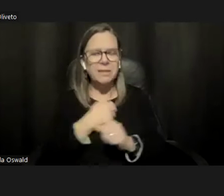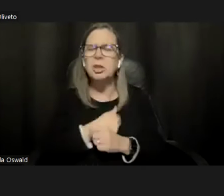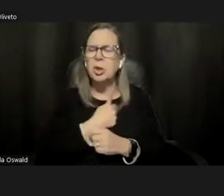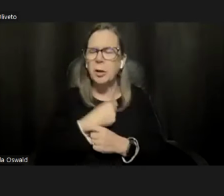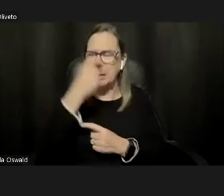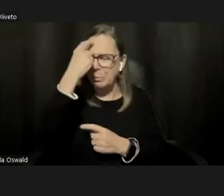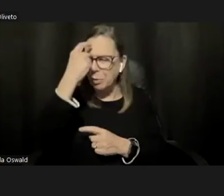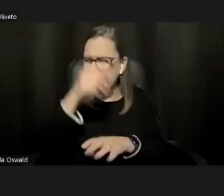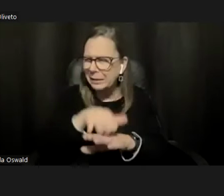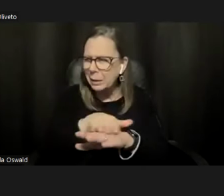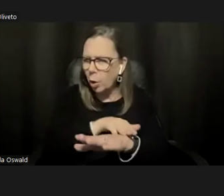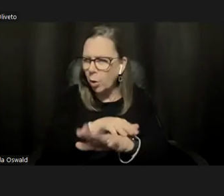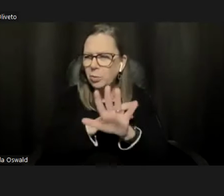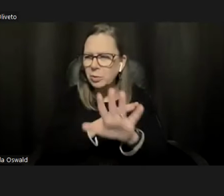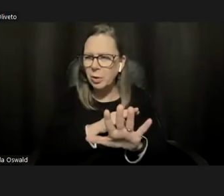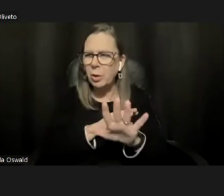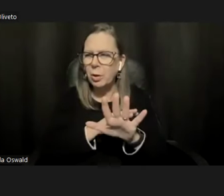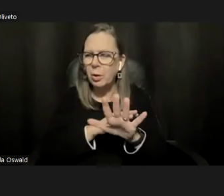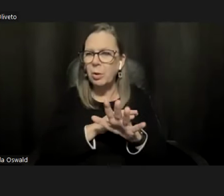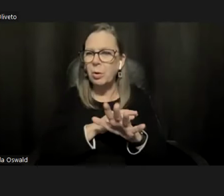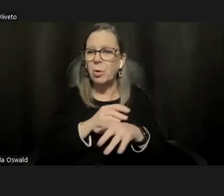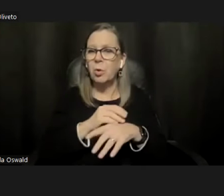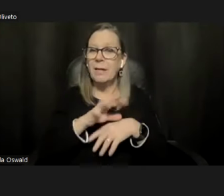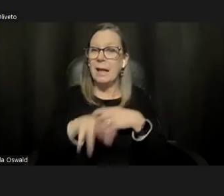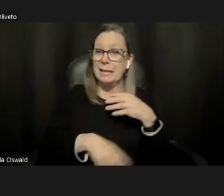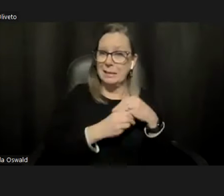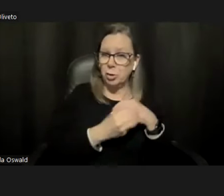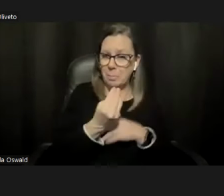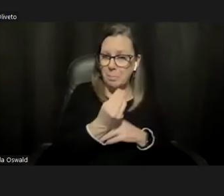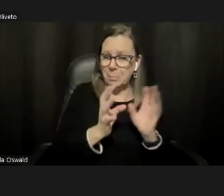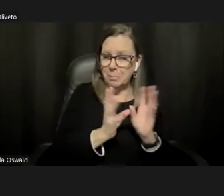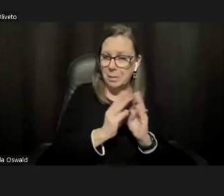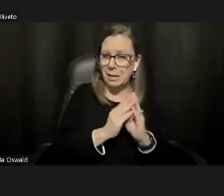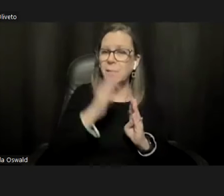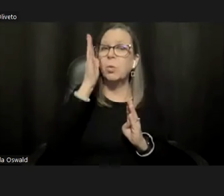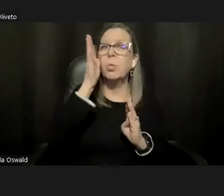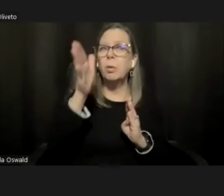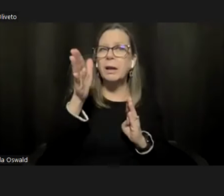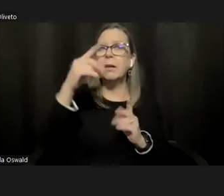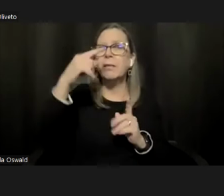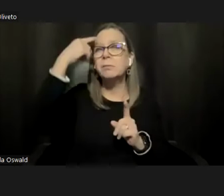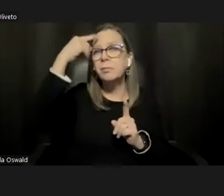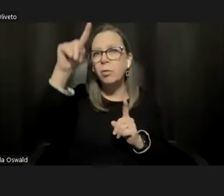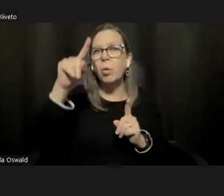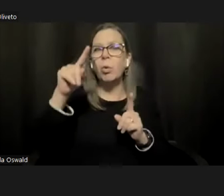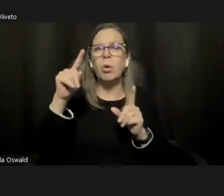So, the additional meeting will be basically, ringing folks up to speed on what they missed